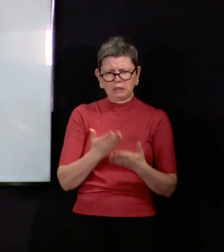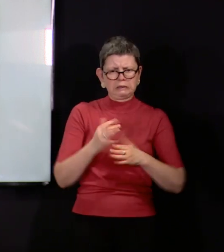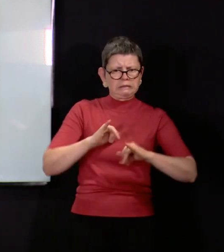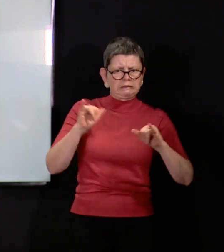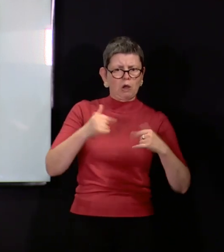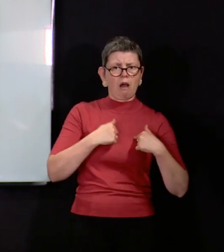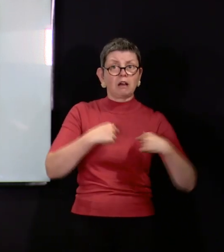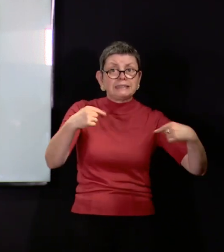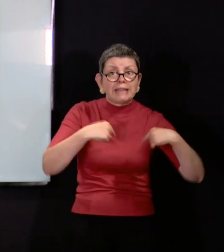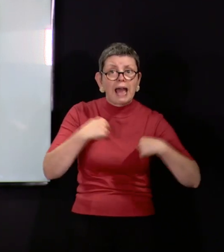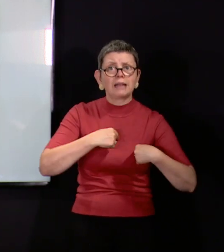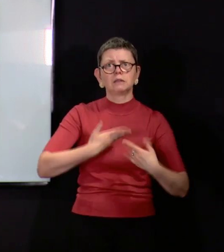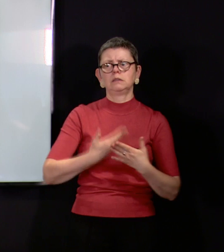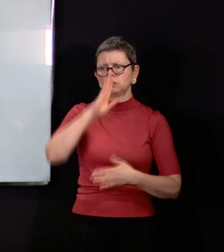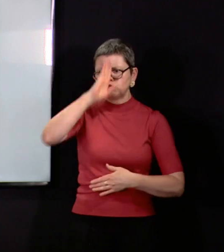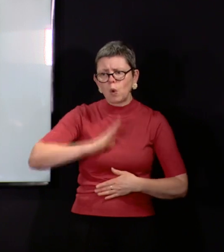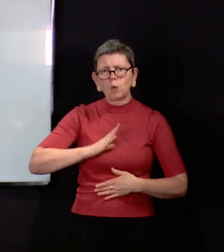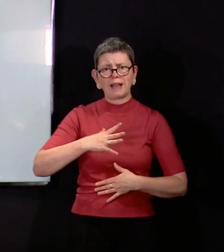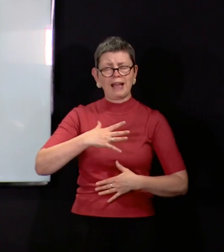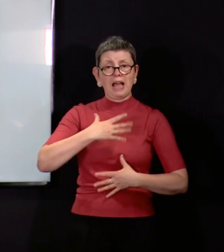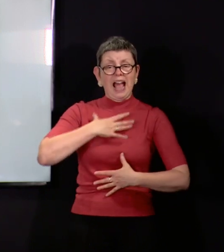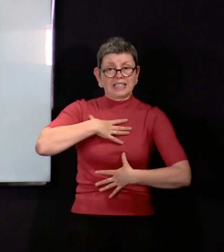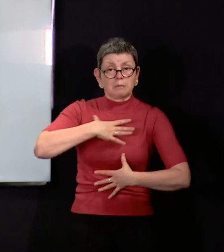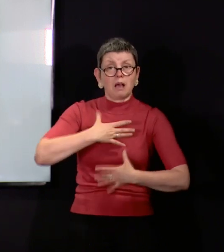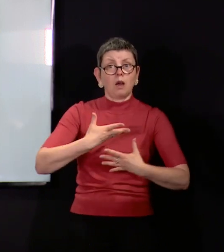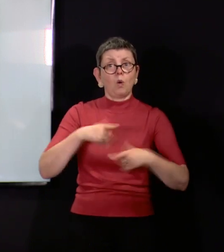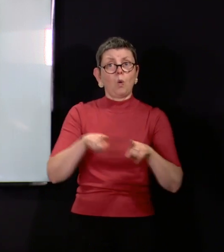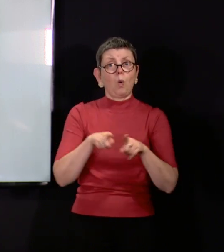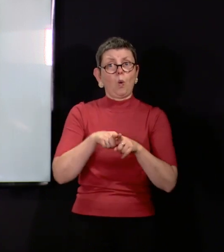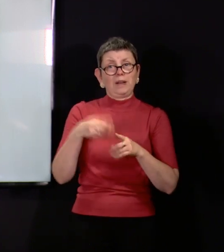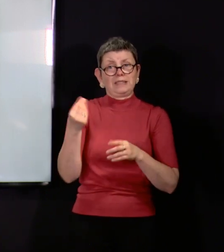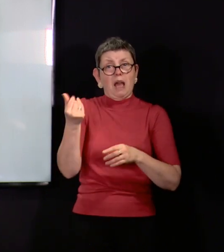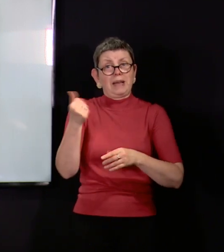heart attacks, strokes, asthma, or diabetic collapse. Immunisation appointments are a